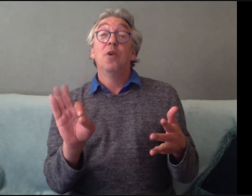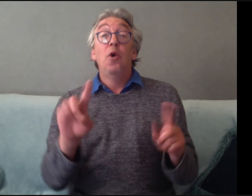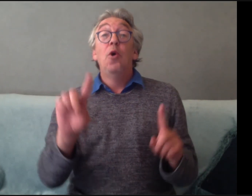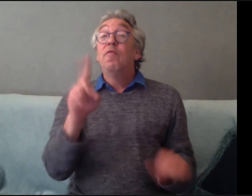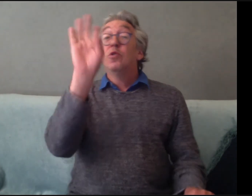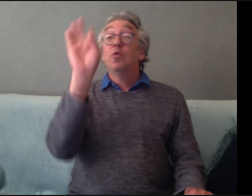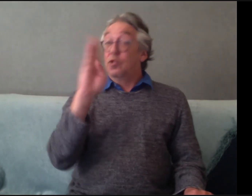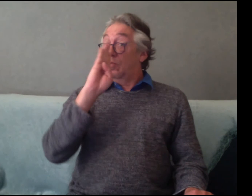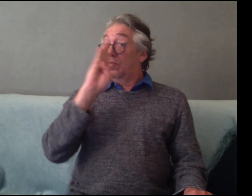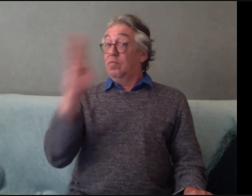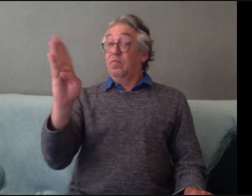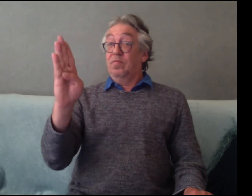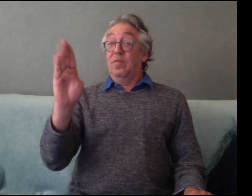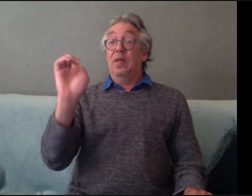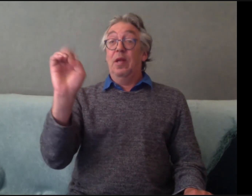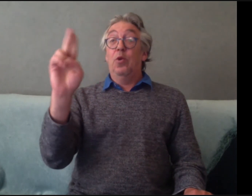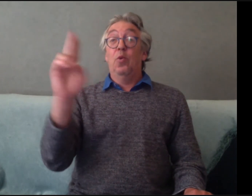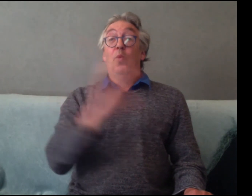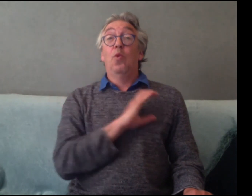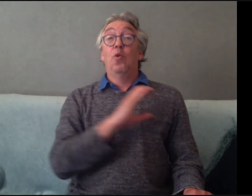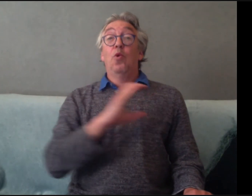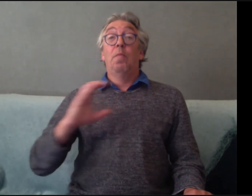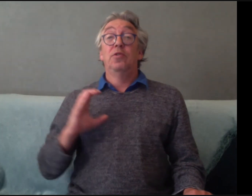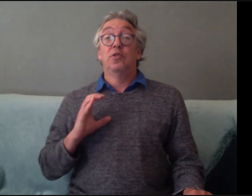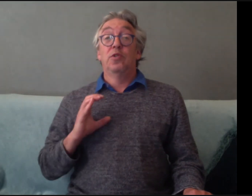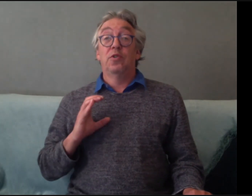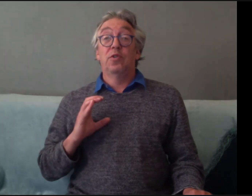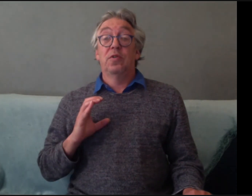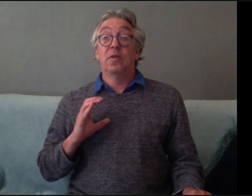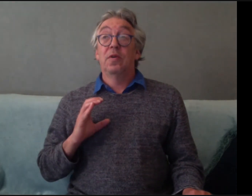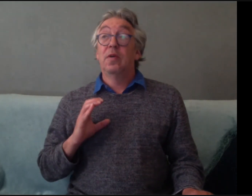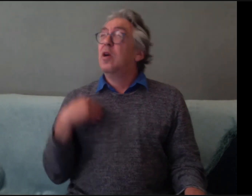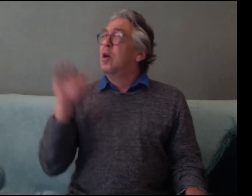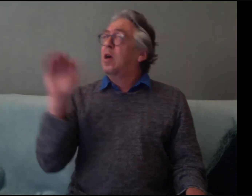I'd like to find out if the European Solidarity Corps has